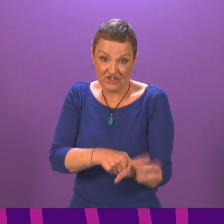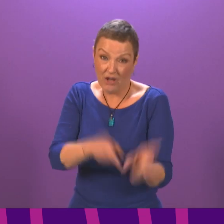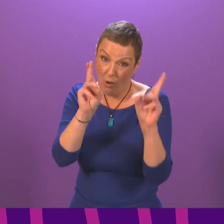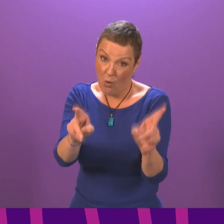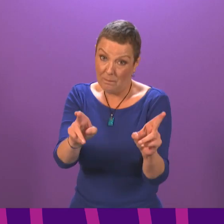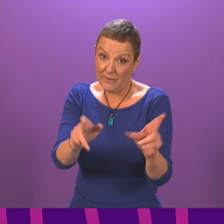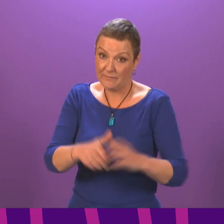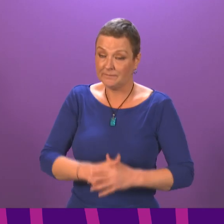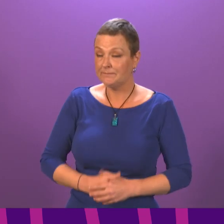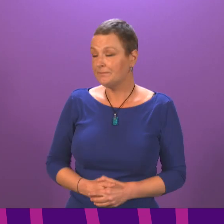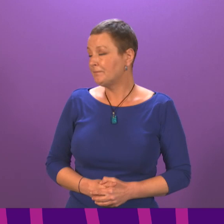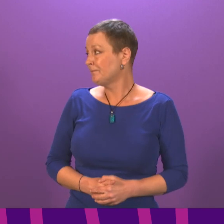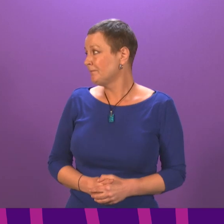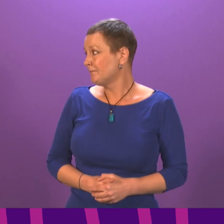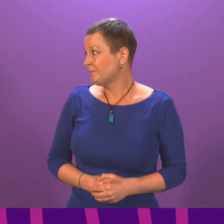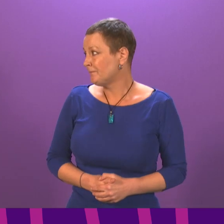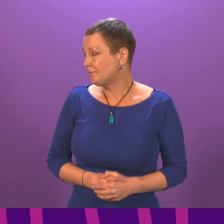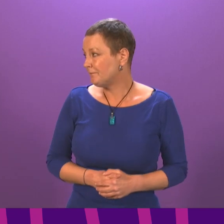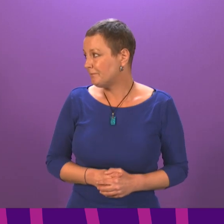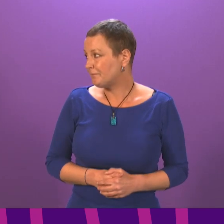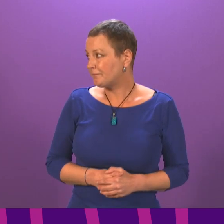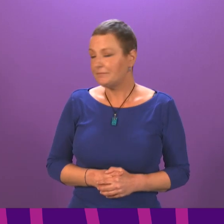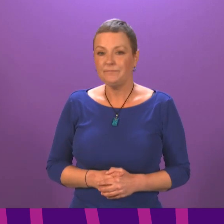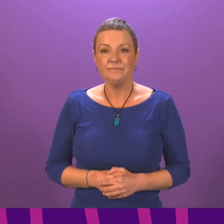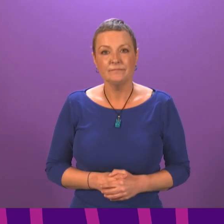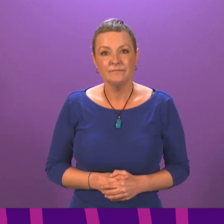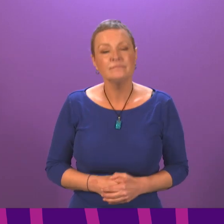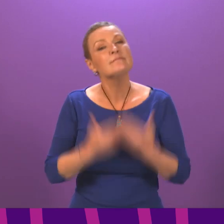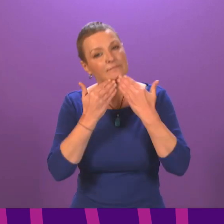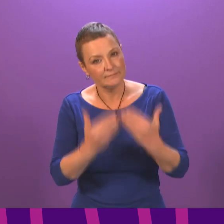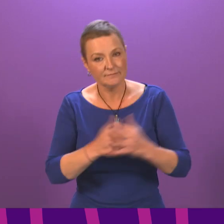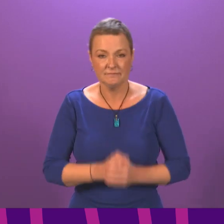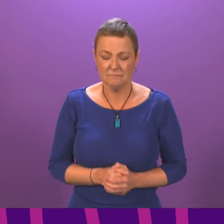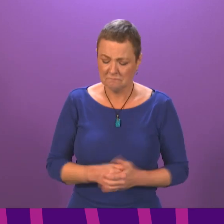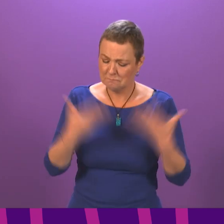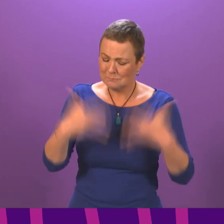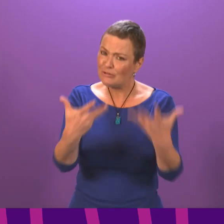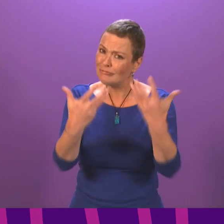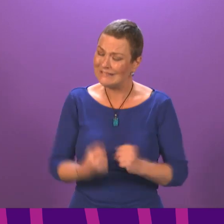Daniel Johnson (Edinburgh Southern) (Lab): I have received an email from a constituent